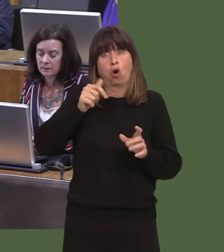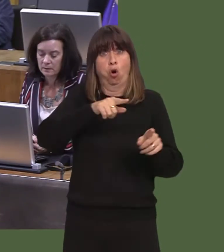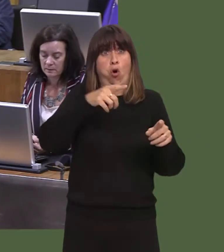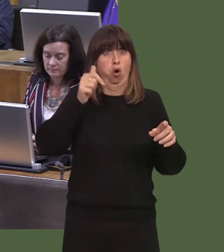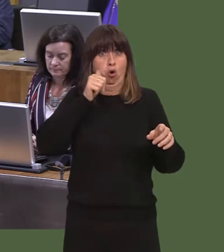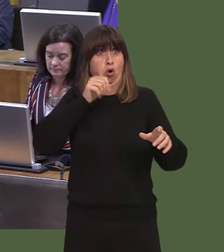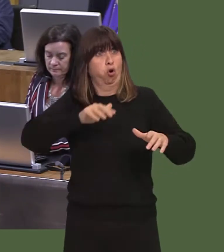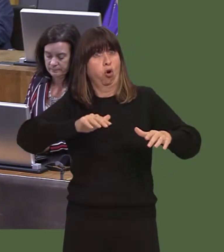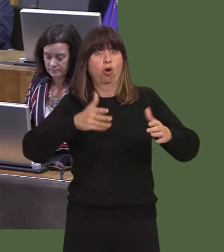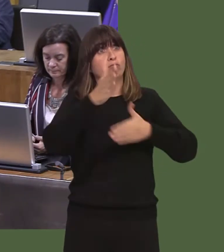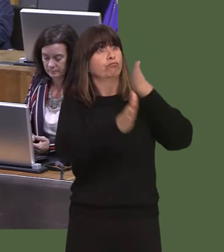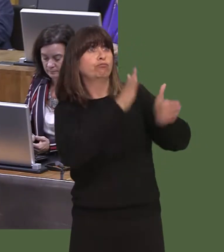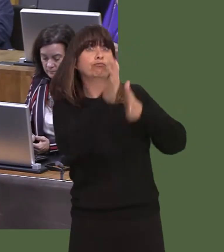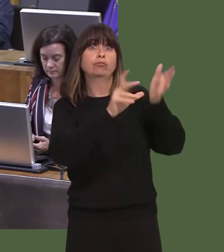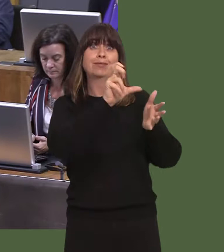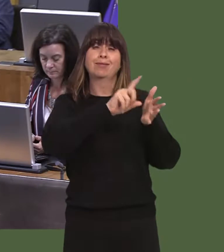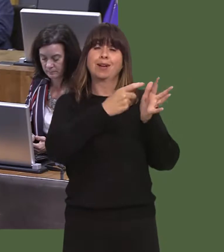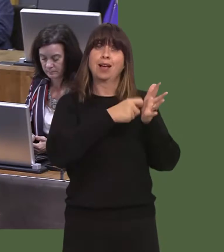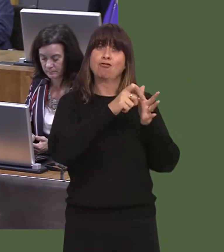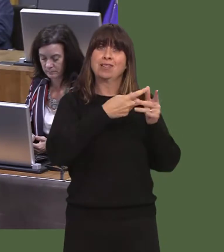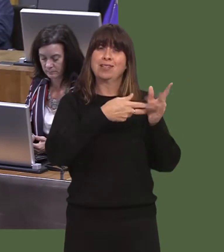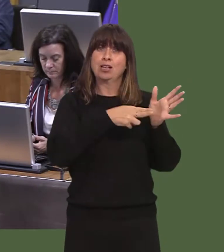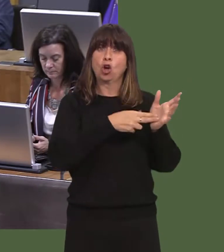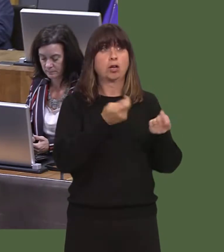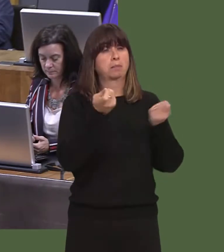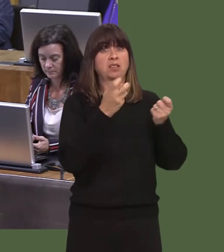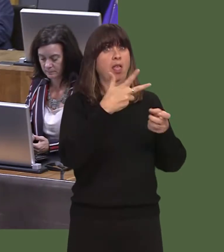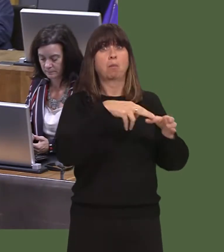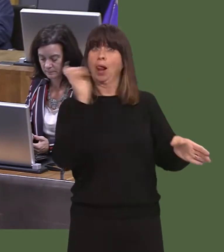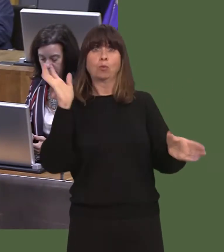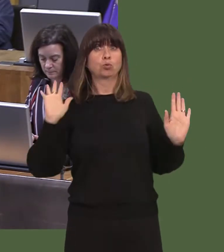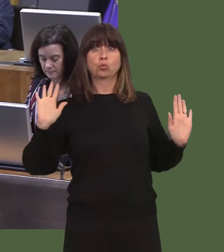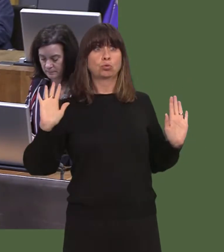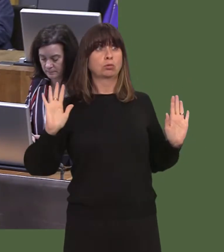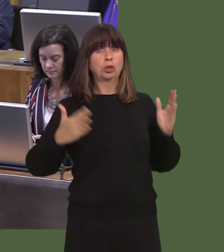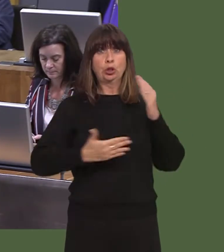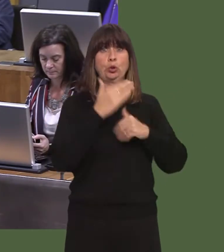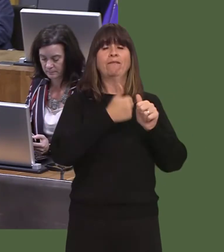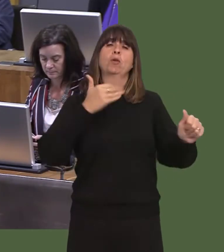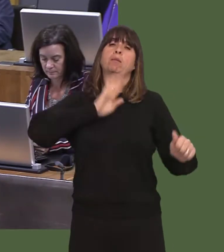fact they operated the bus services there and, of course, new companies did come forward.